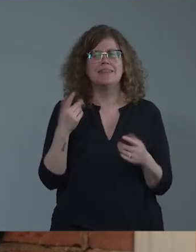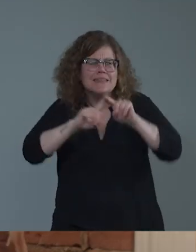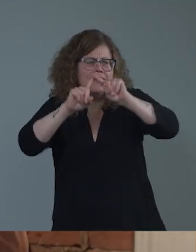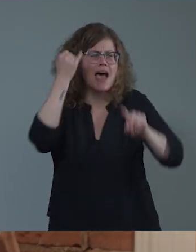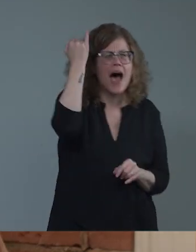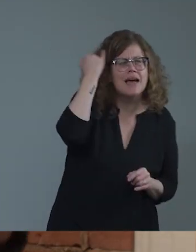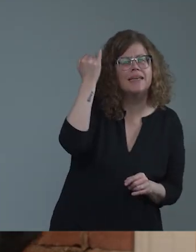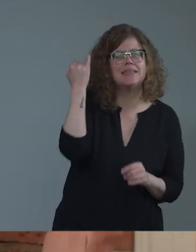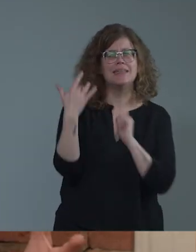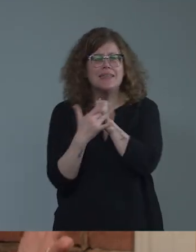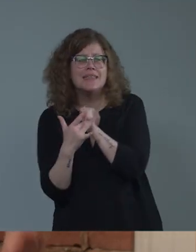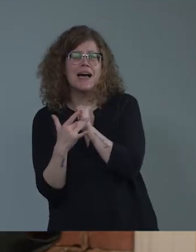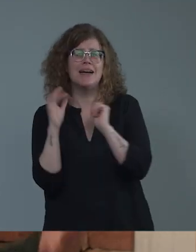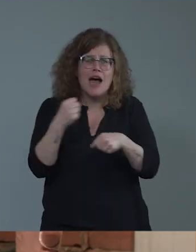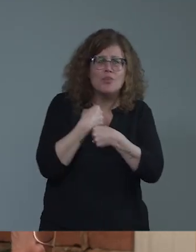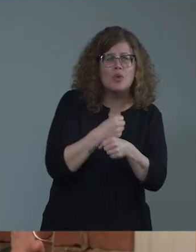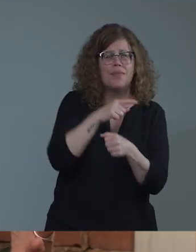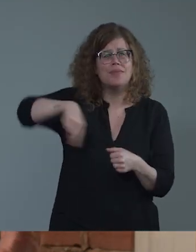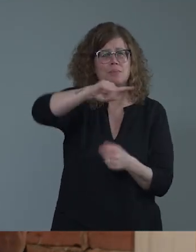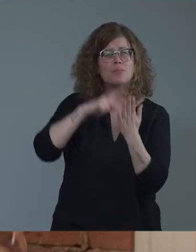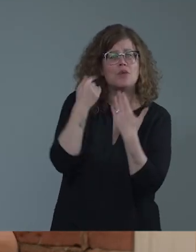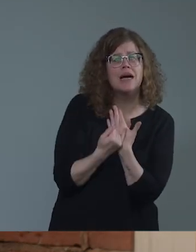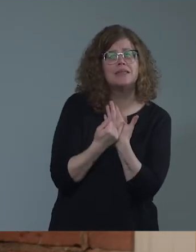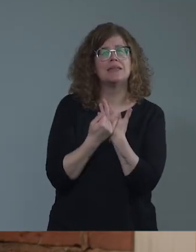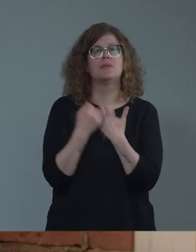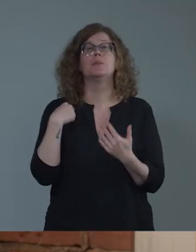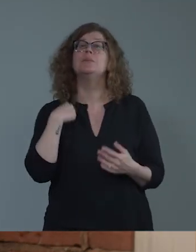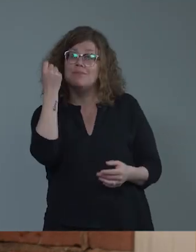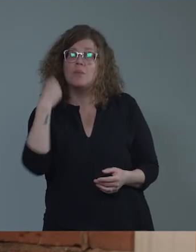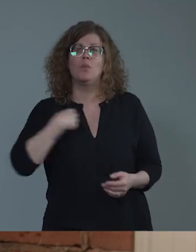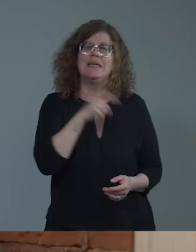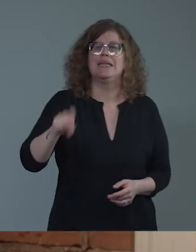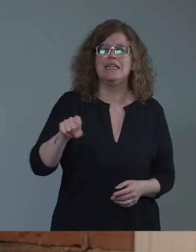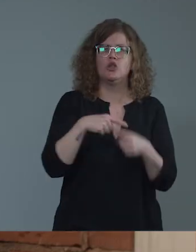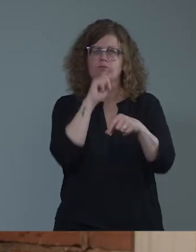allows artists the room for that creativity, where they can explore and try new things and